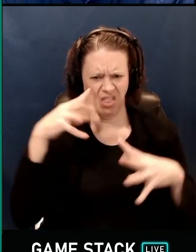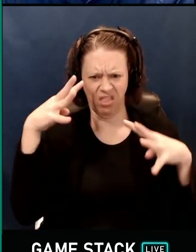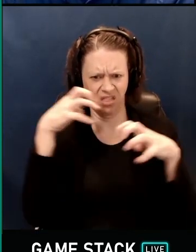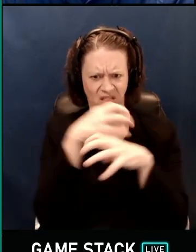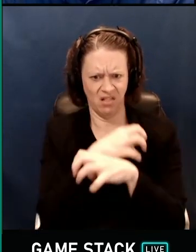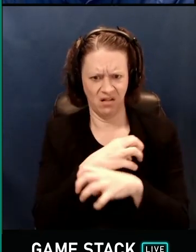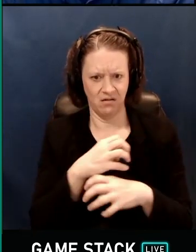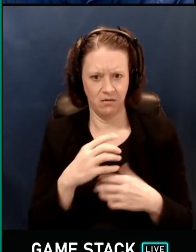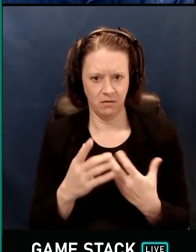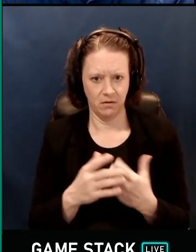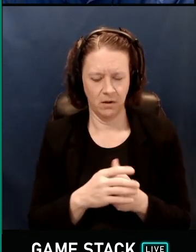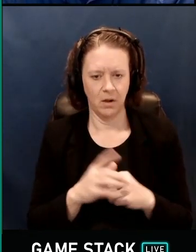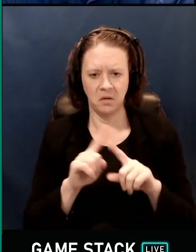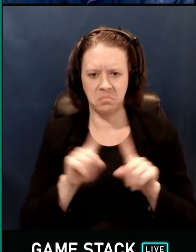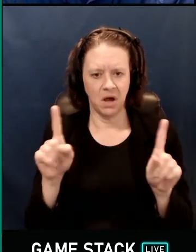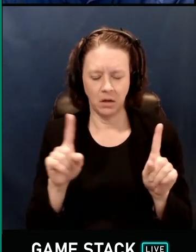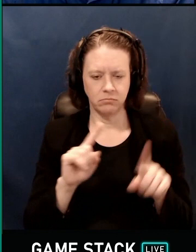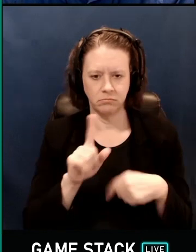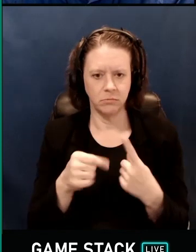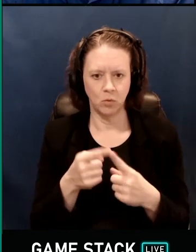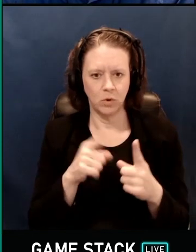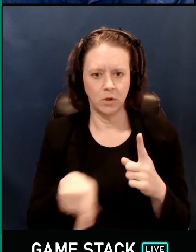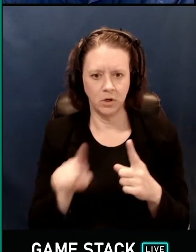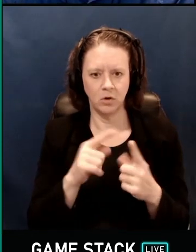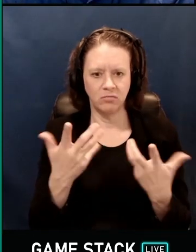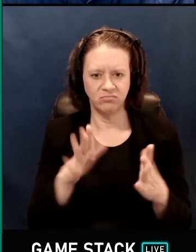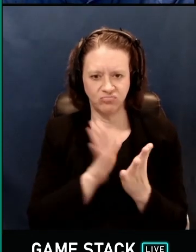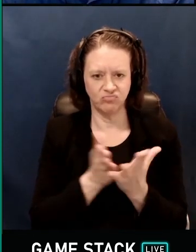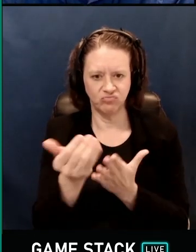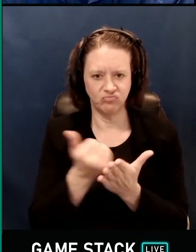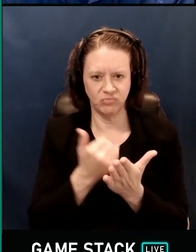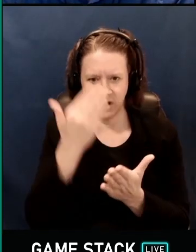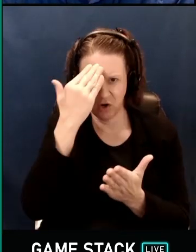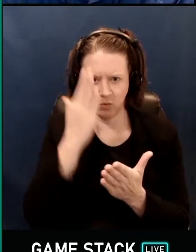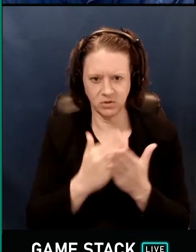but once you get to know some basic tasks and configurations,